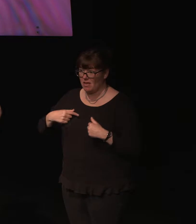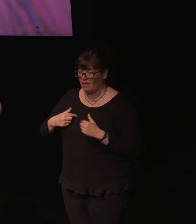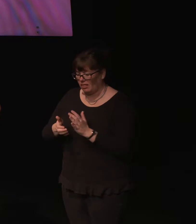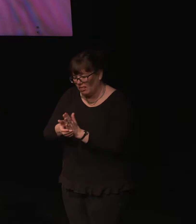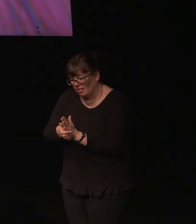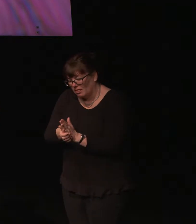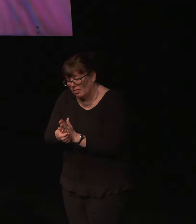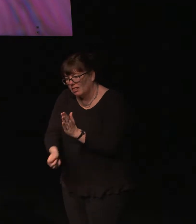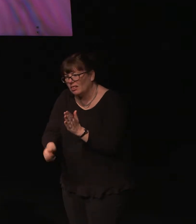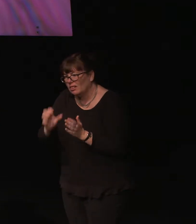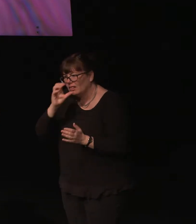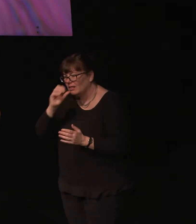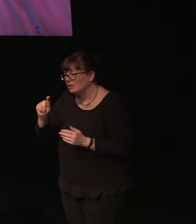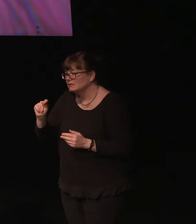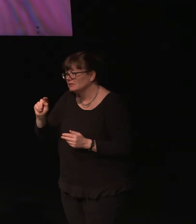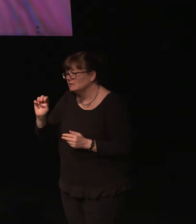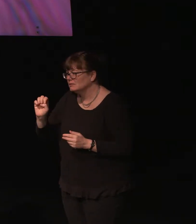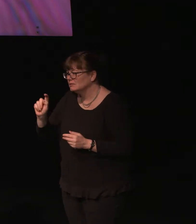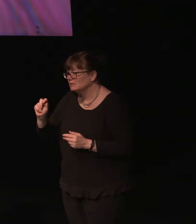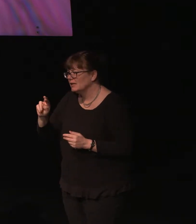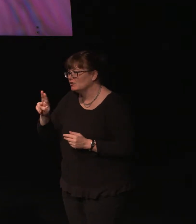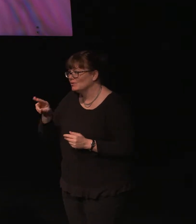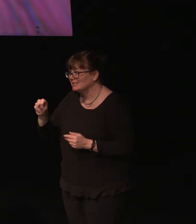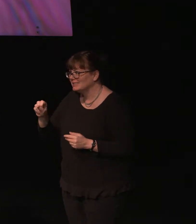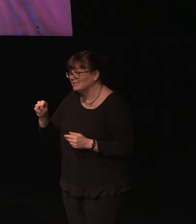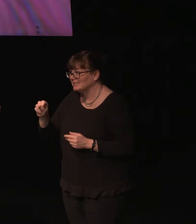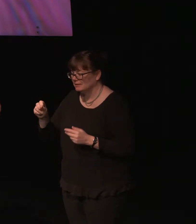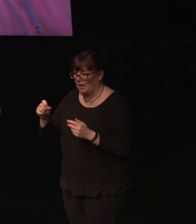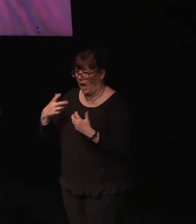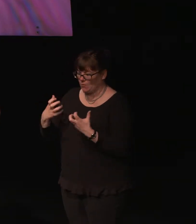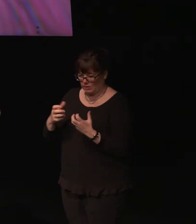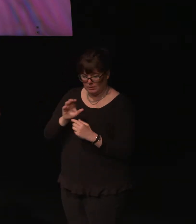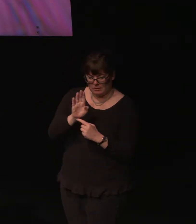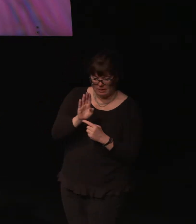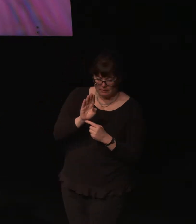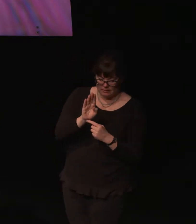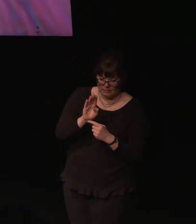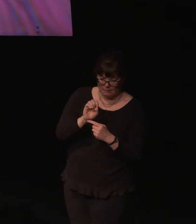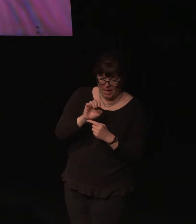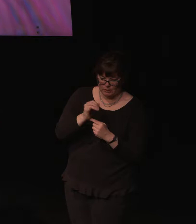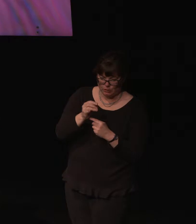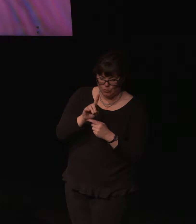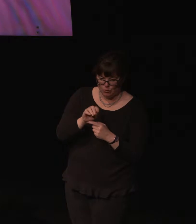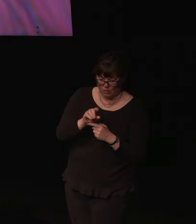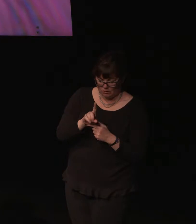I wanted to make Bejeweled through the lens of Tetris. I gave it to my mom.